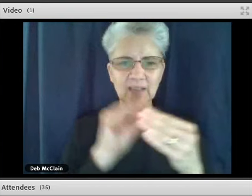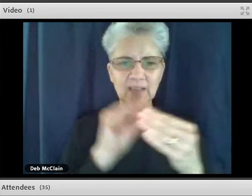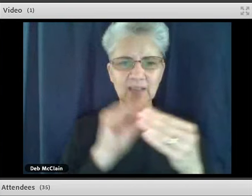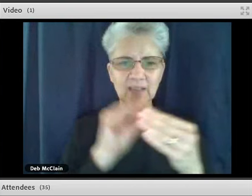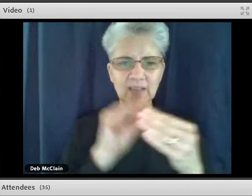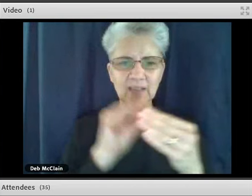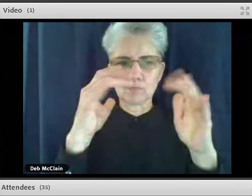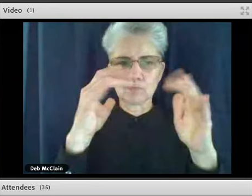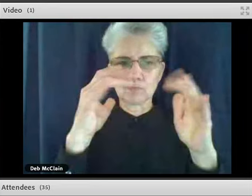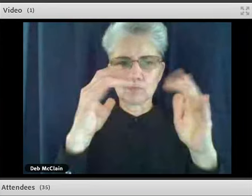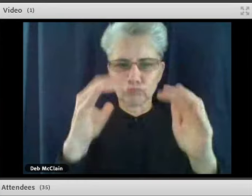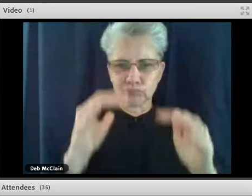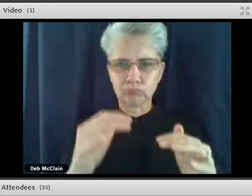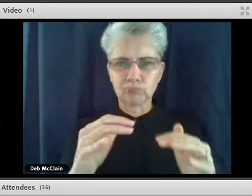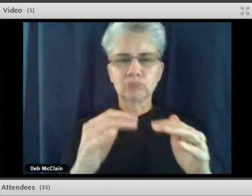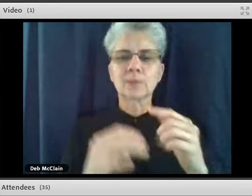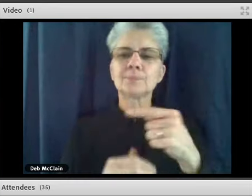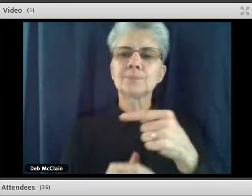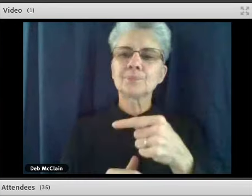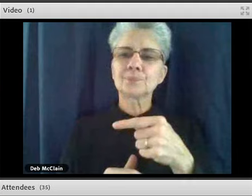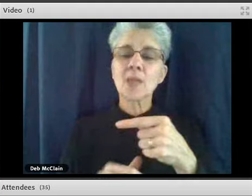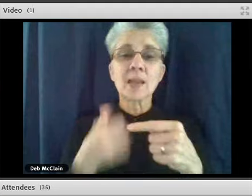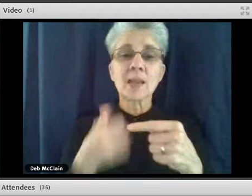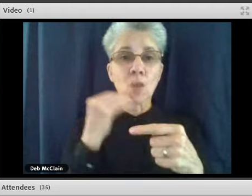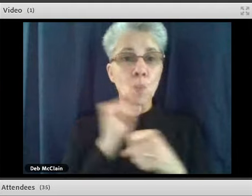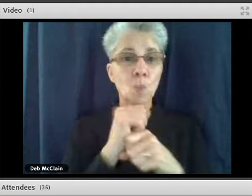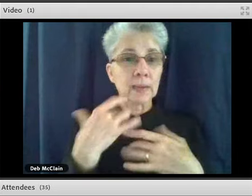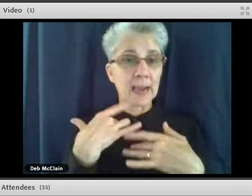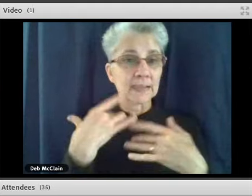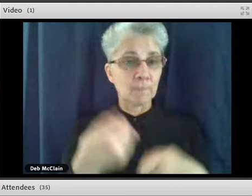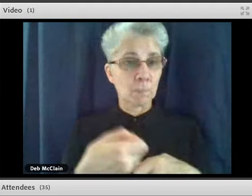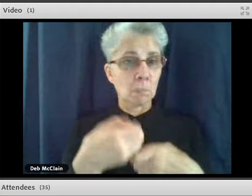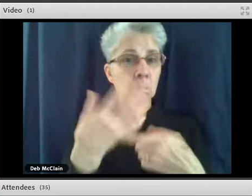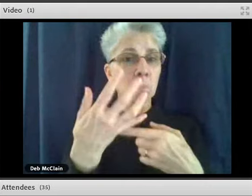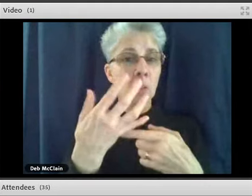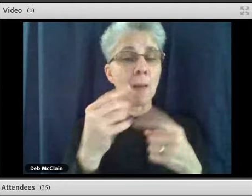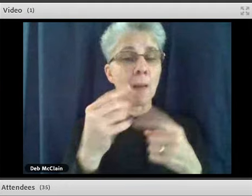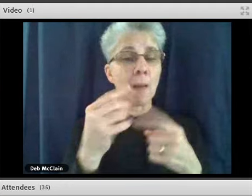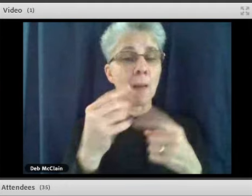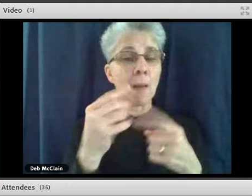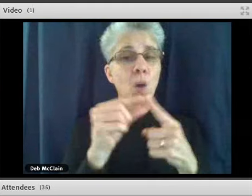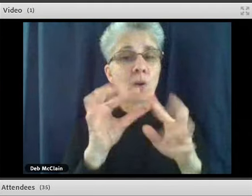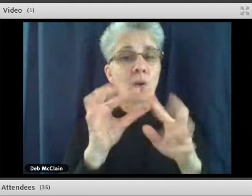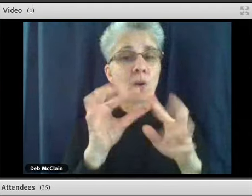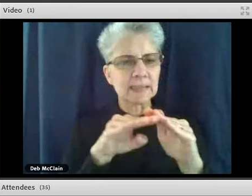And you can click click on them, and you can actually fix them. So, another homework activity,